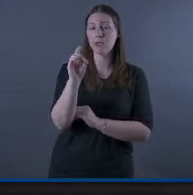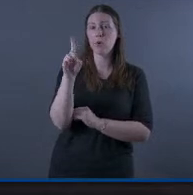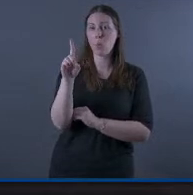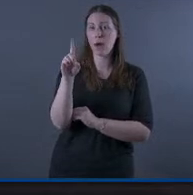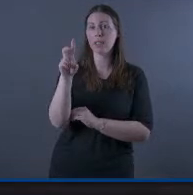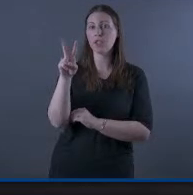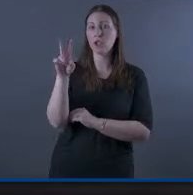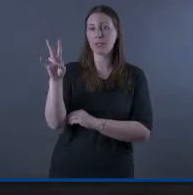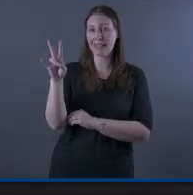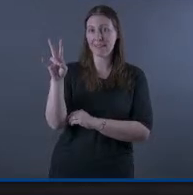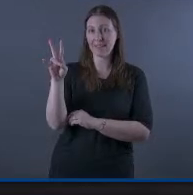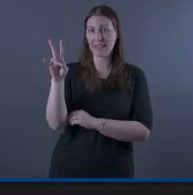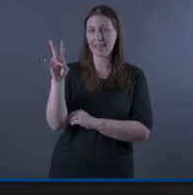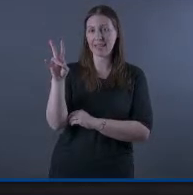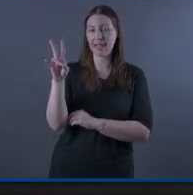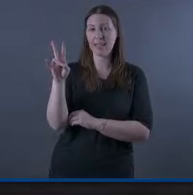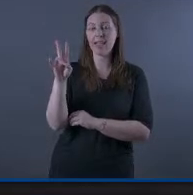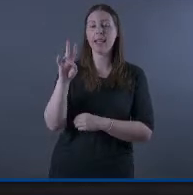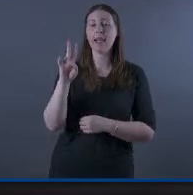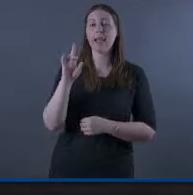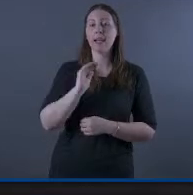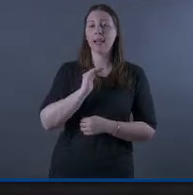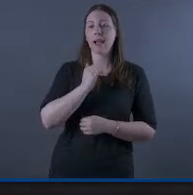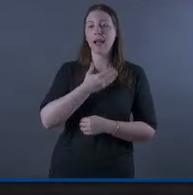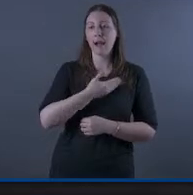And for our local collaborative site,